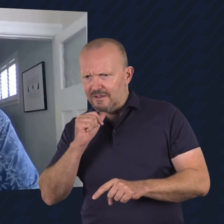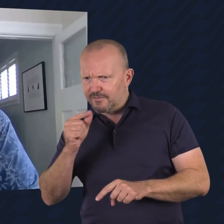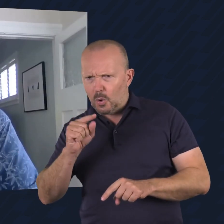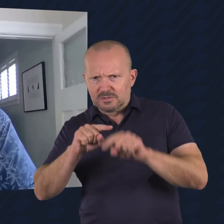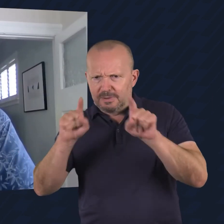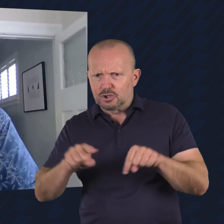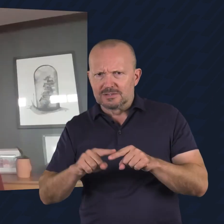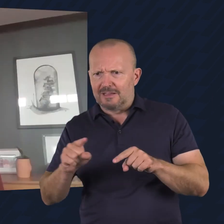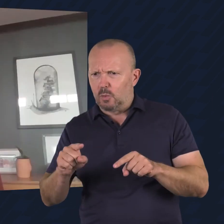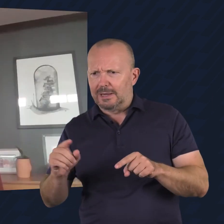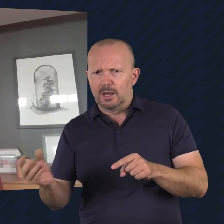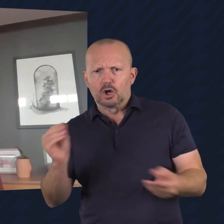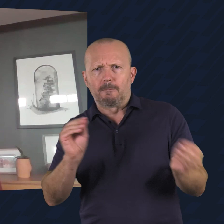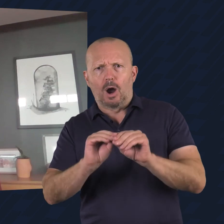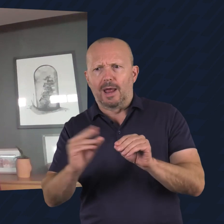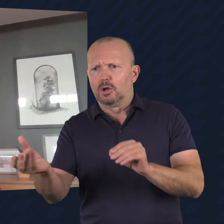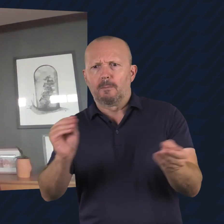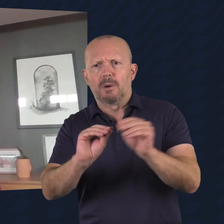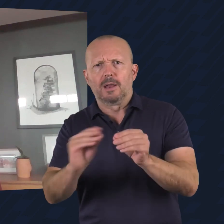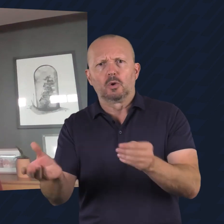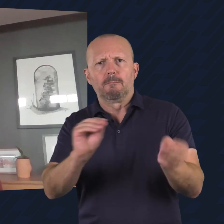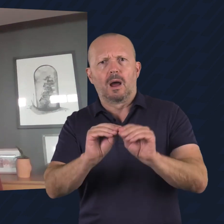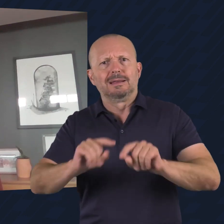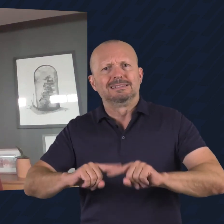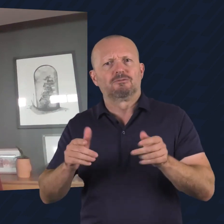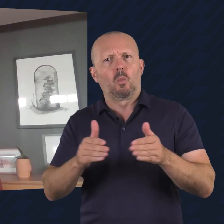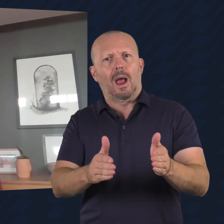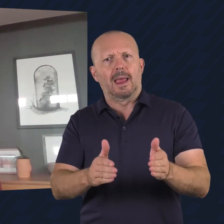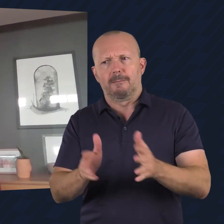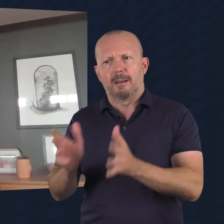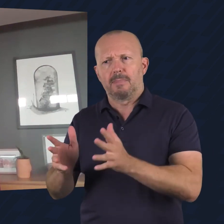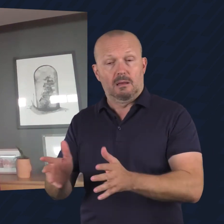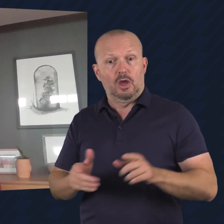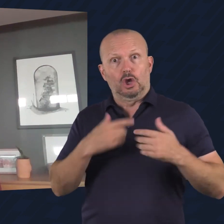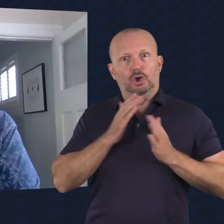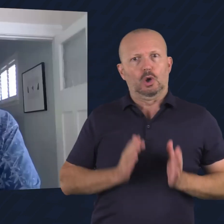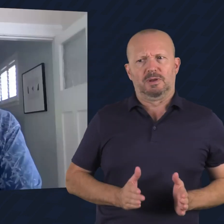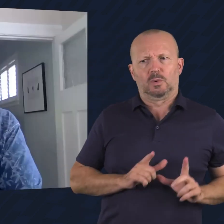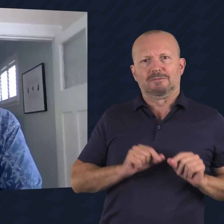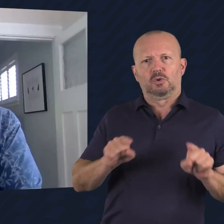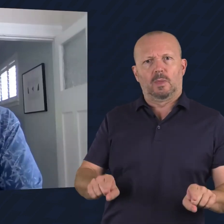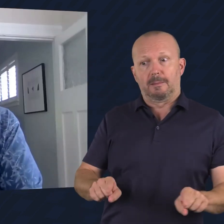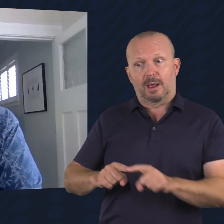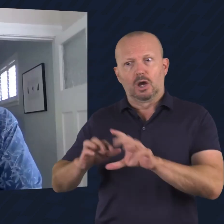'What happens if we combine these things in a different way? 'What kind of serendipity can we create'? Just wrote down 'algorithm' a minute ago.